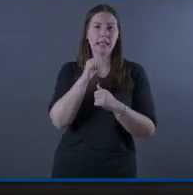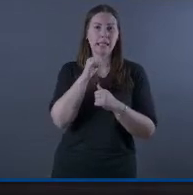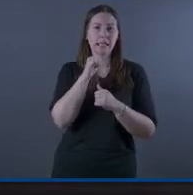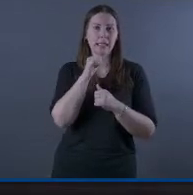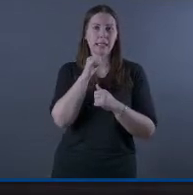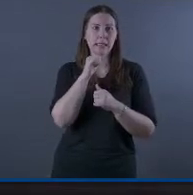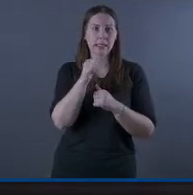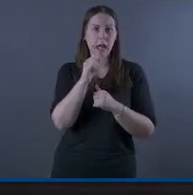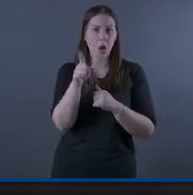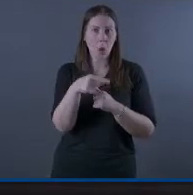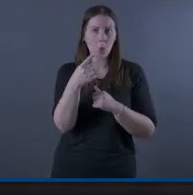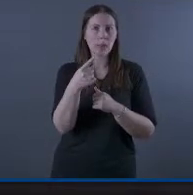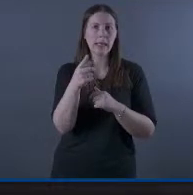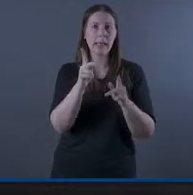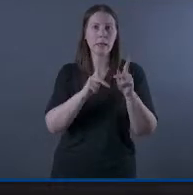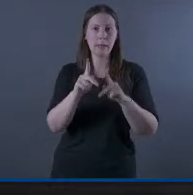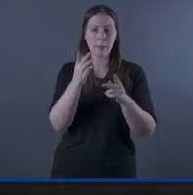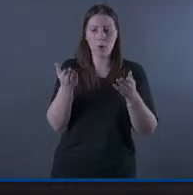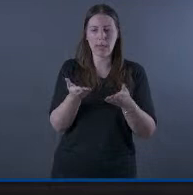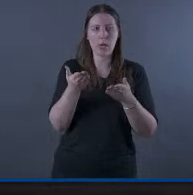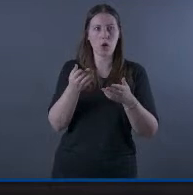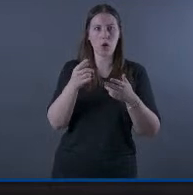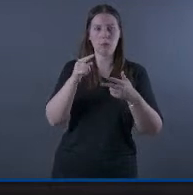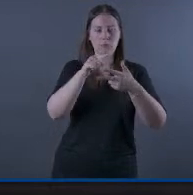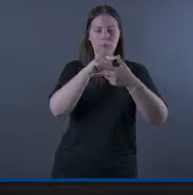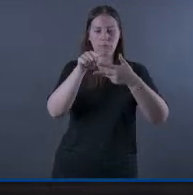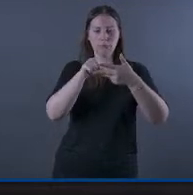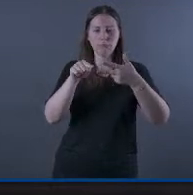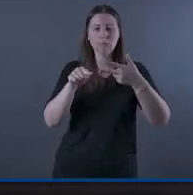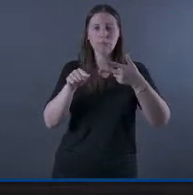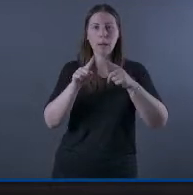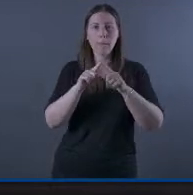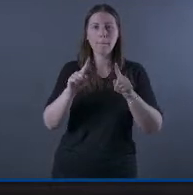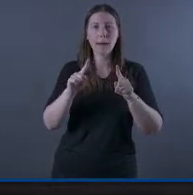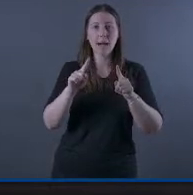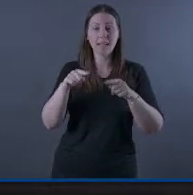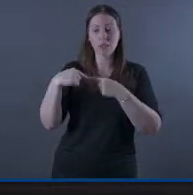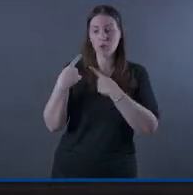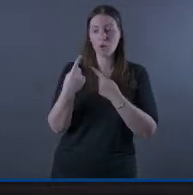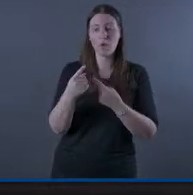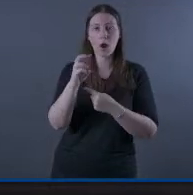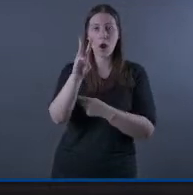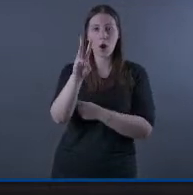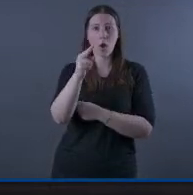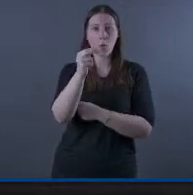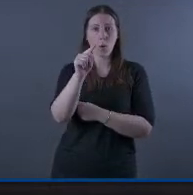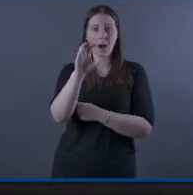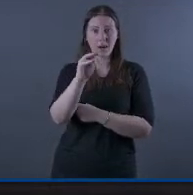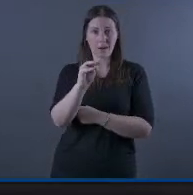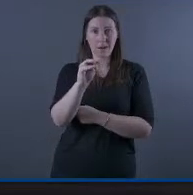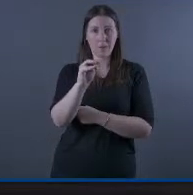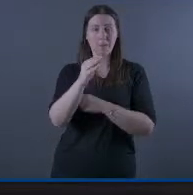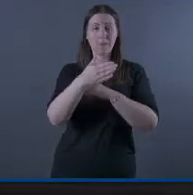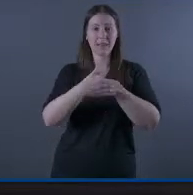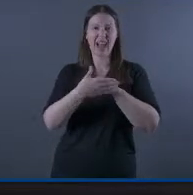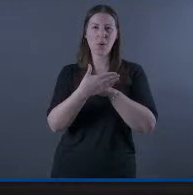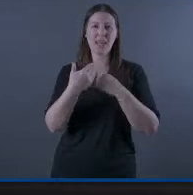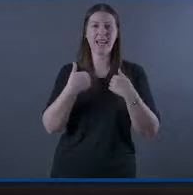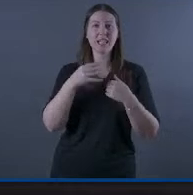We have 48 provider sites now in Whatcom County. There are a lot of providers that have stepped up